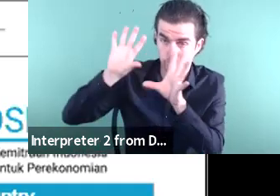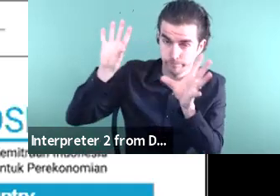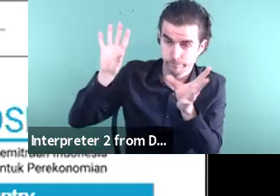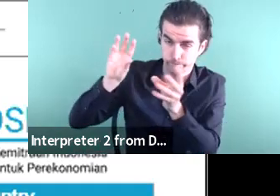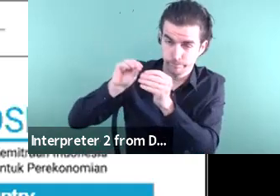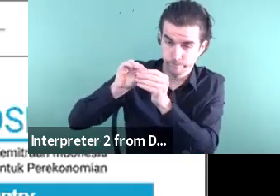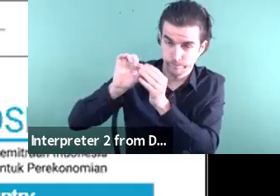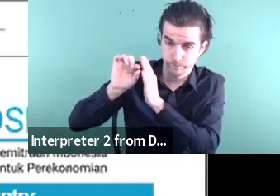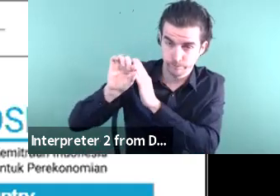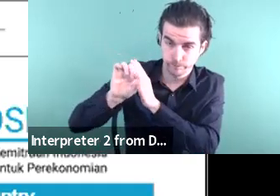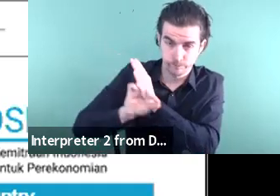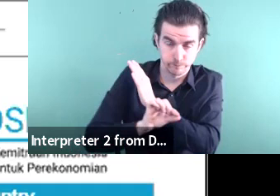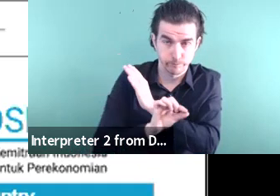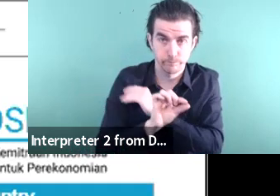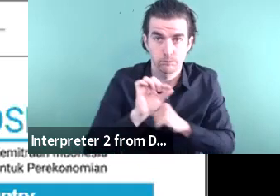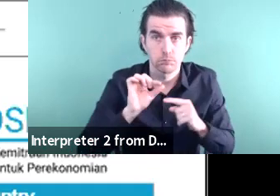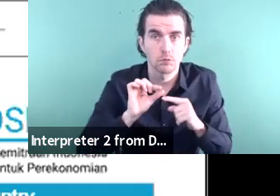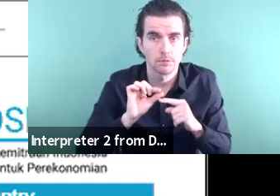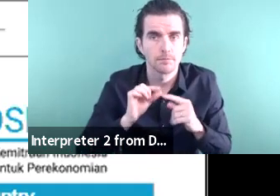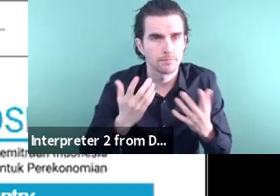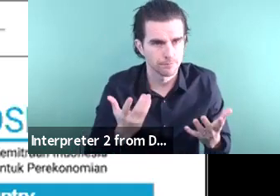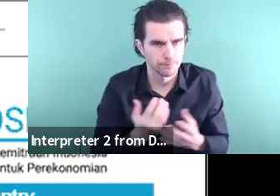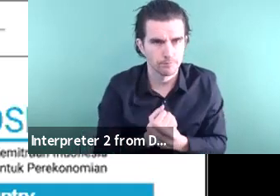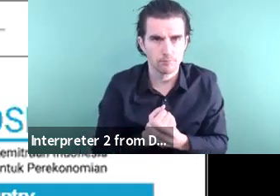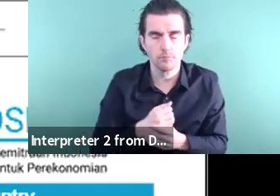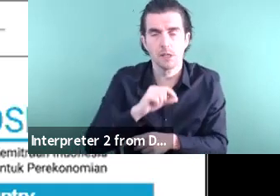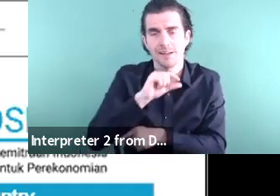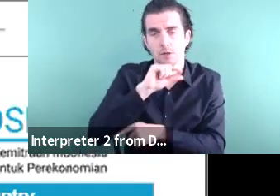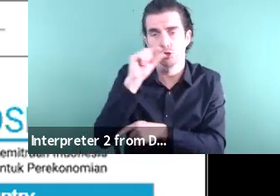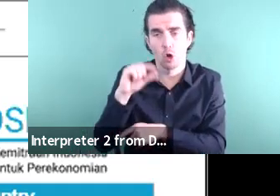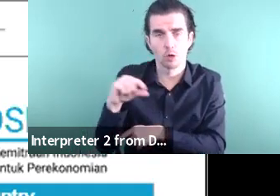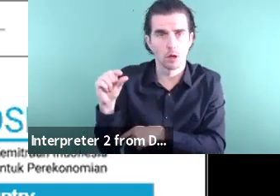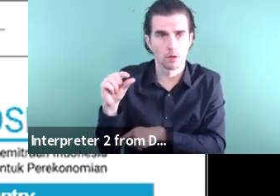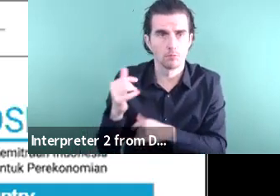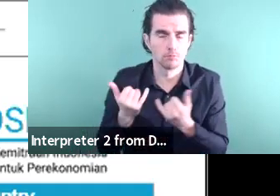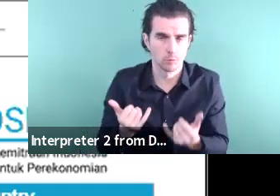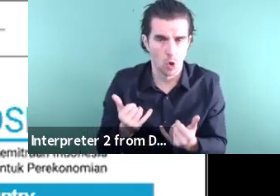we are trying to show the Governments of Indonesia like what would be the minimum cost that